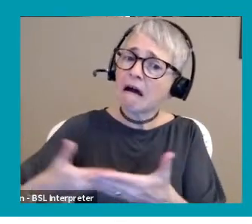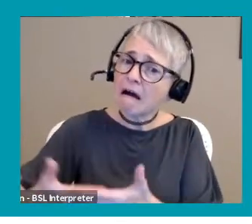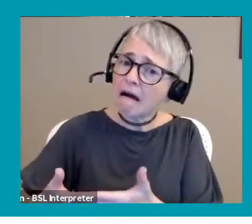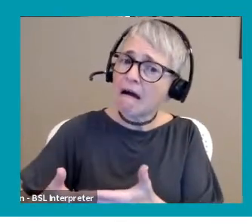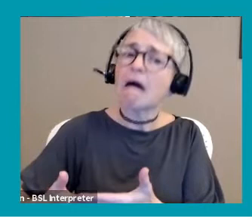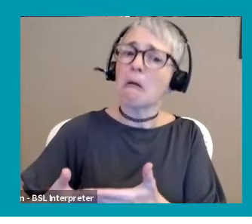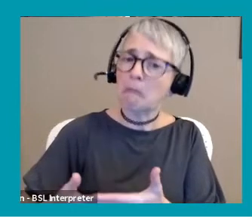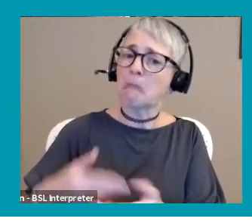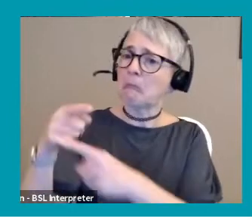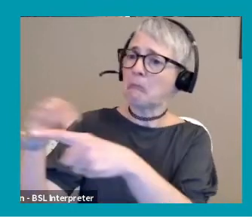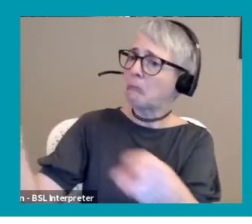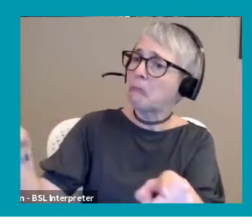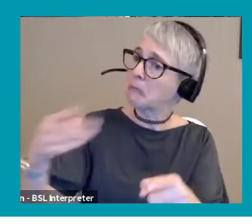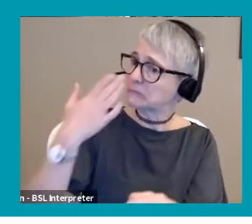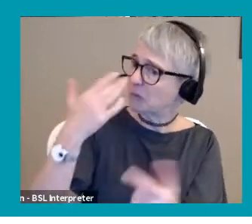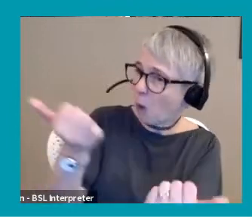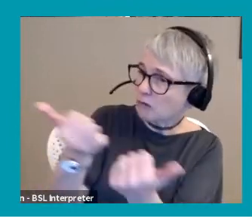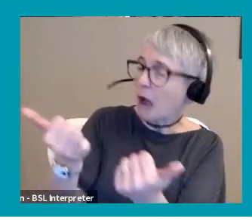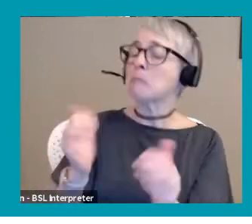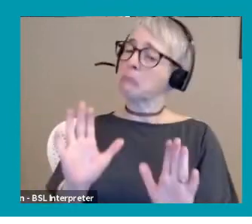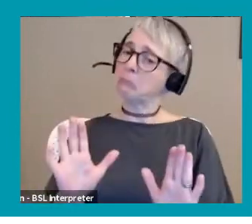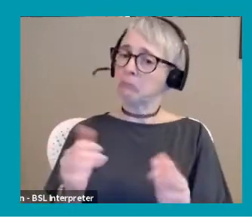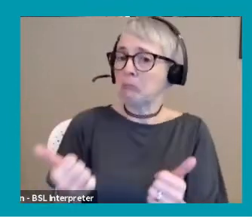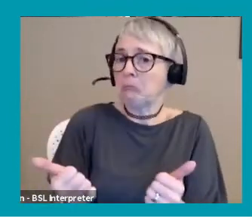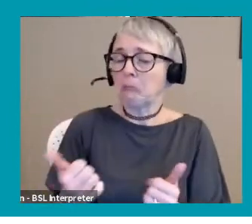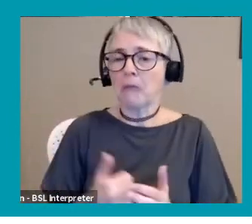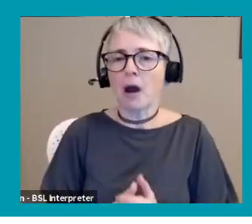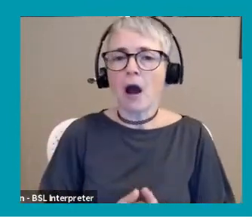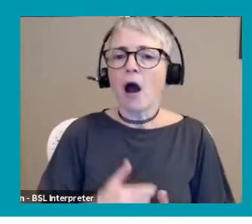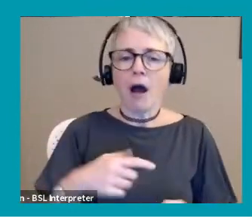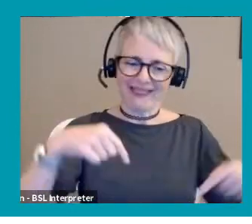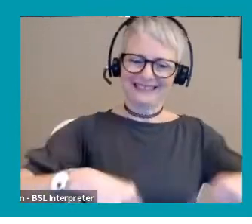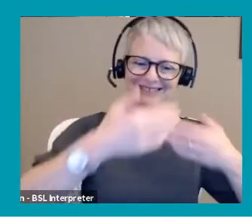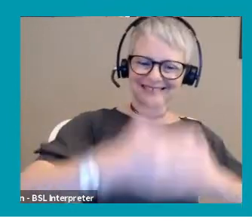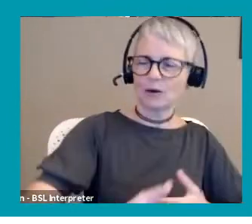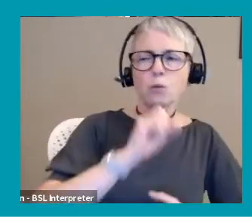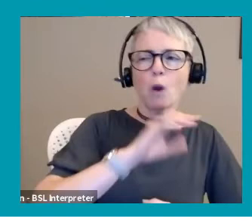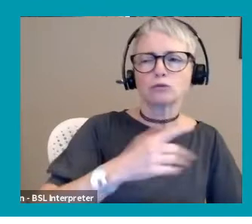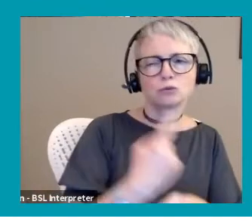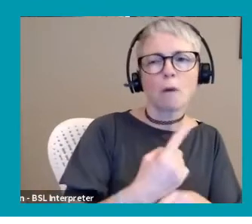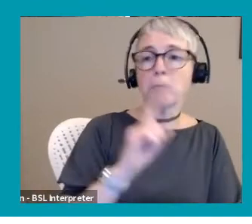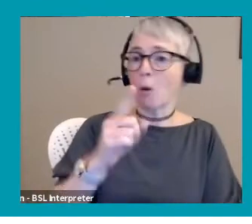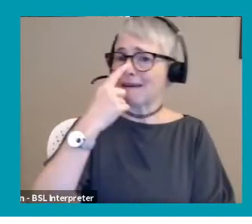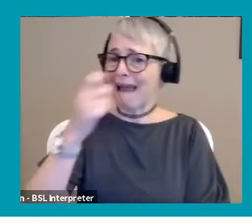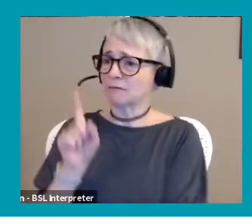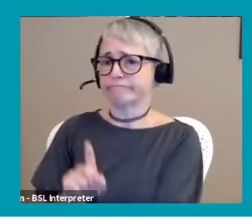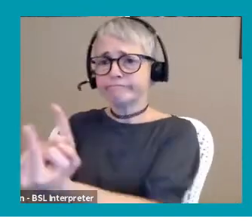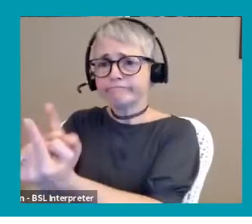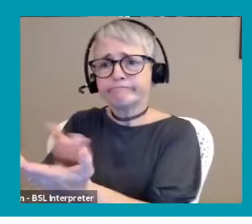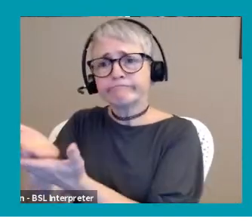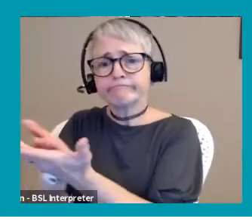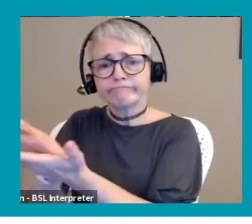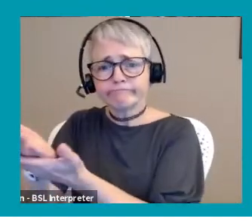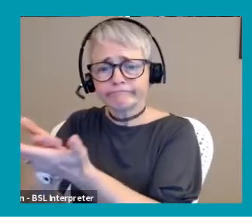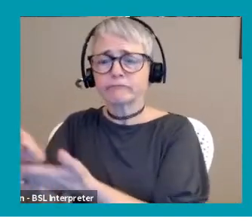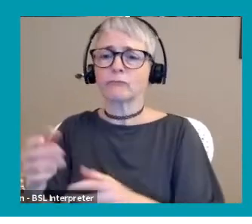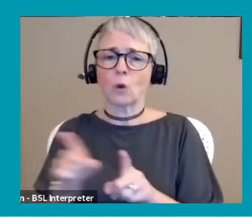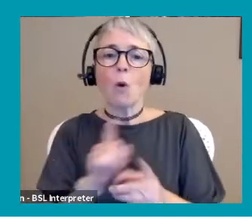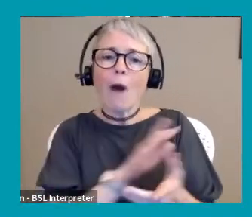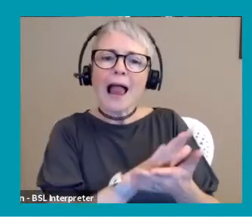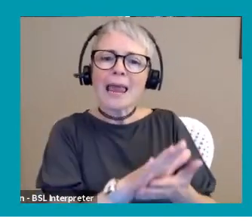We also have webinar recordings and I note, this webinar recording will be